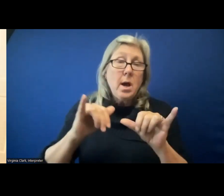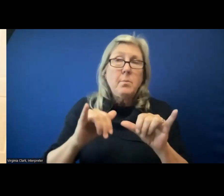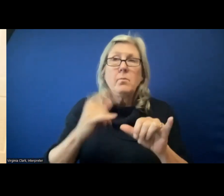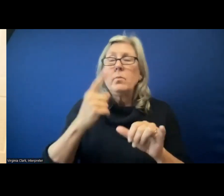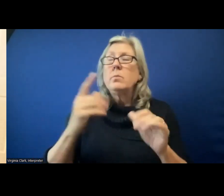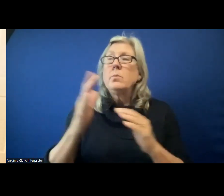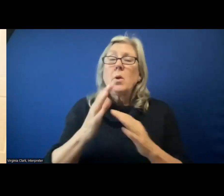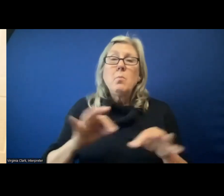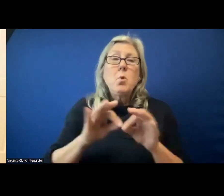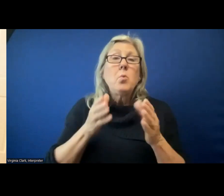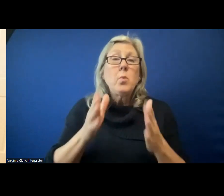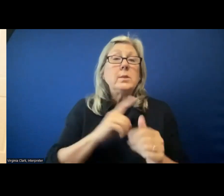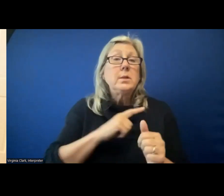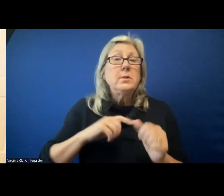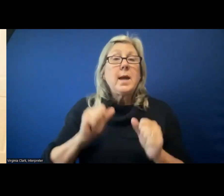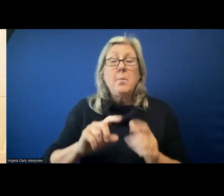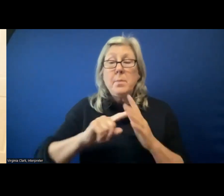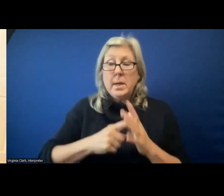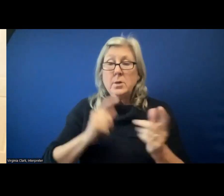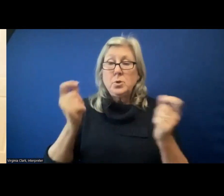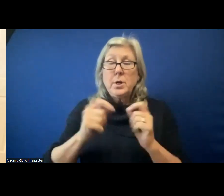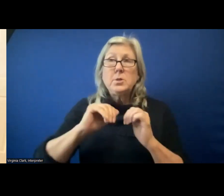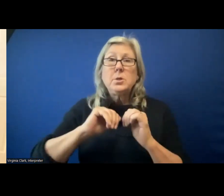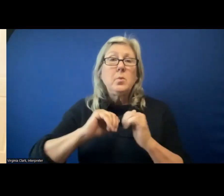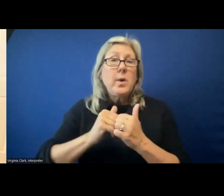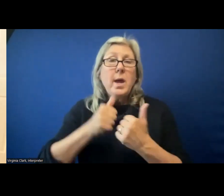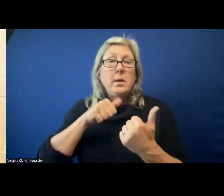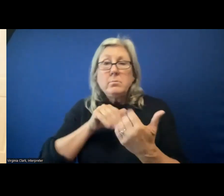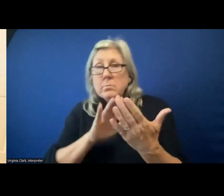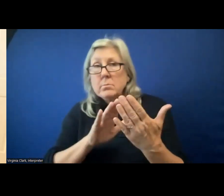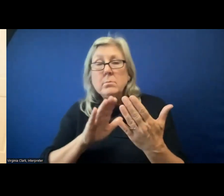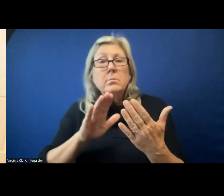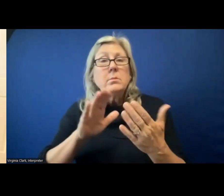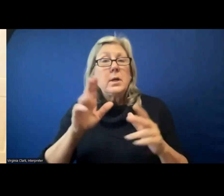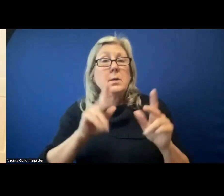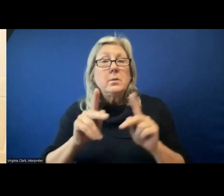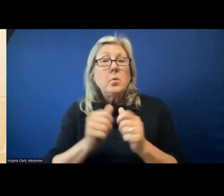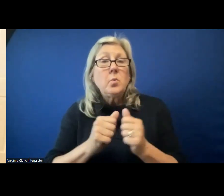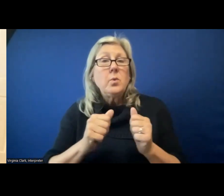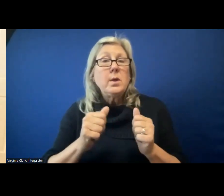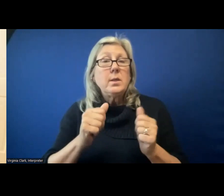views and treats individuals with psychiatric diagnoses, is by inviting us to testify on